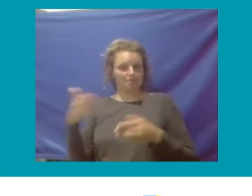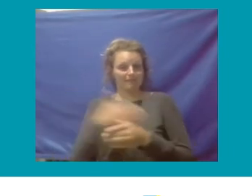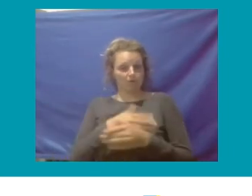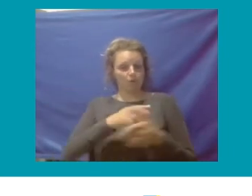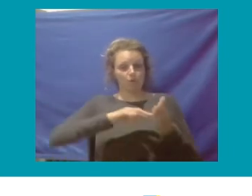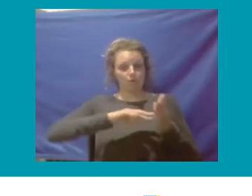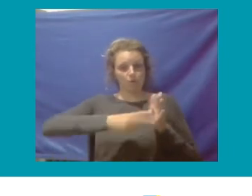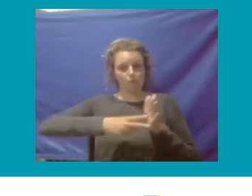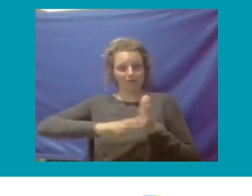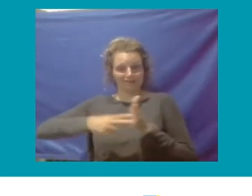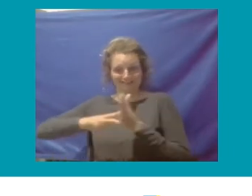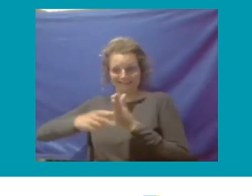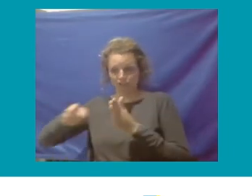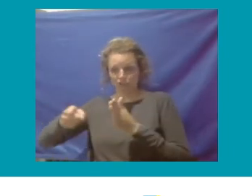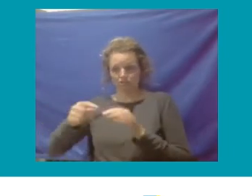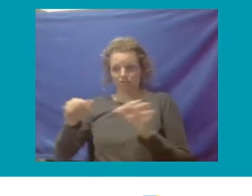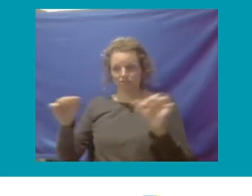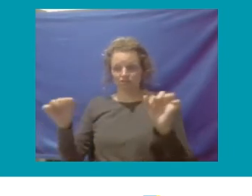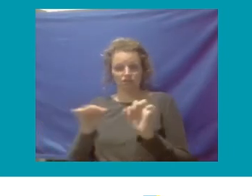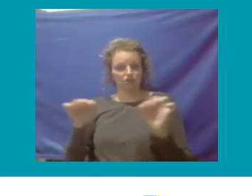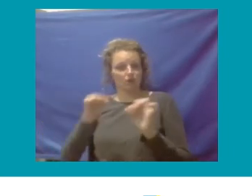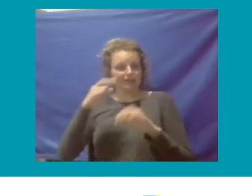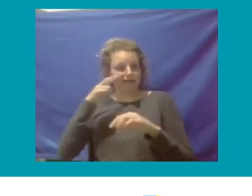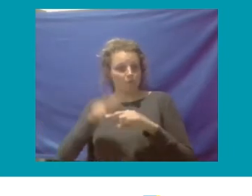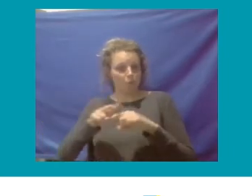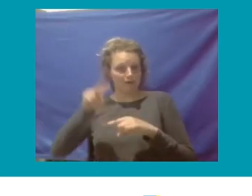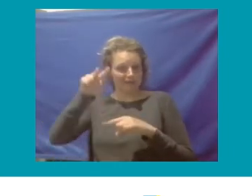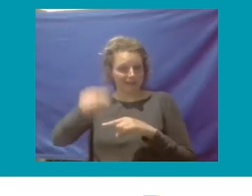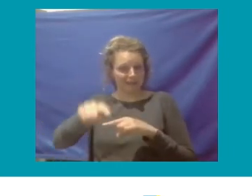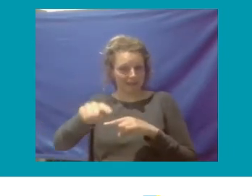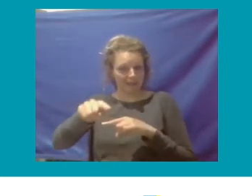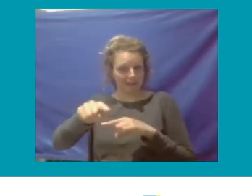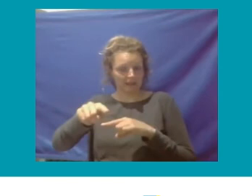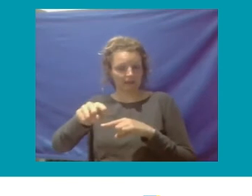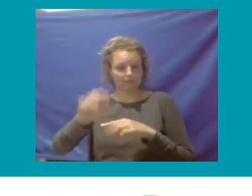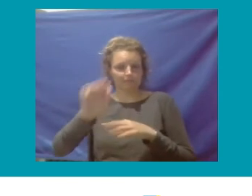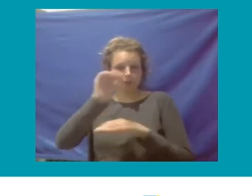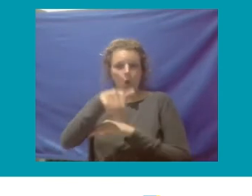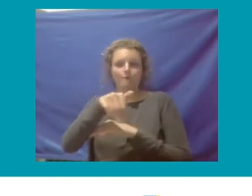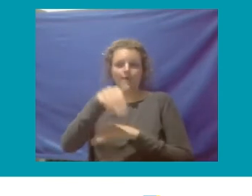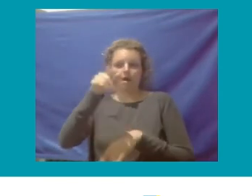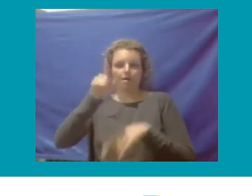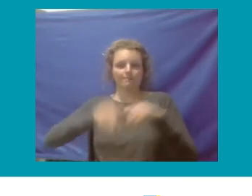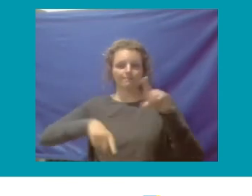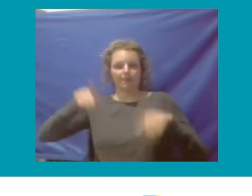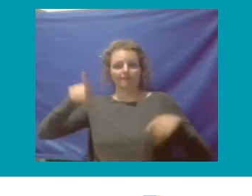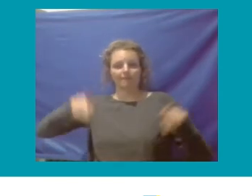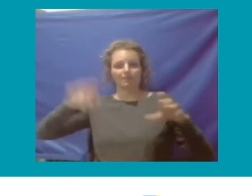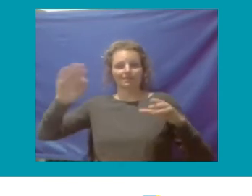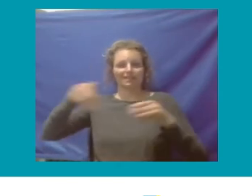forward thinking around the whole diversity and inclusion agenda will be getting left behind 'cause they won't find the talent,